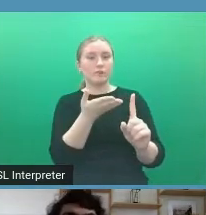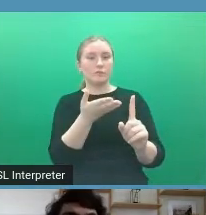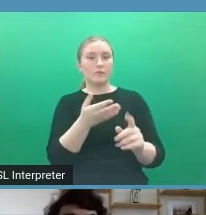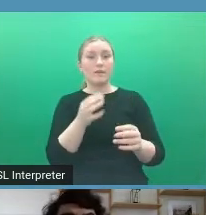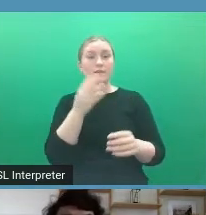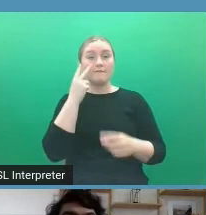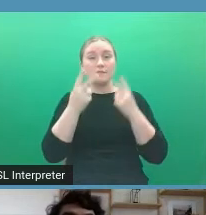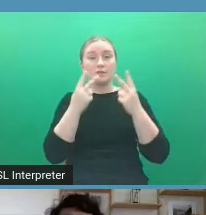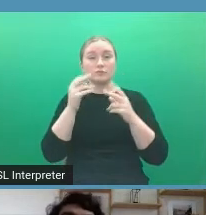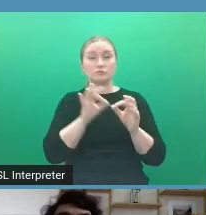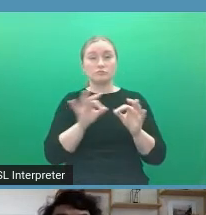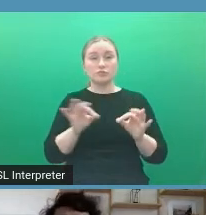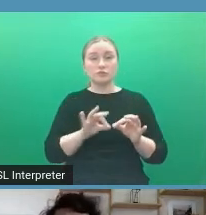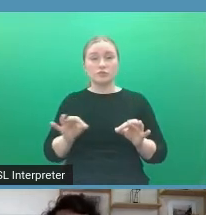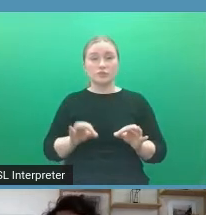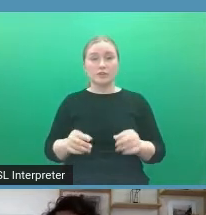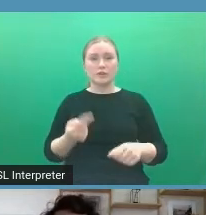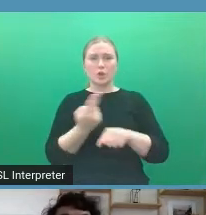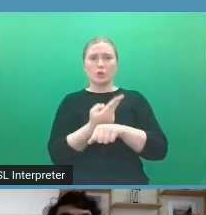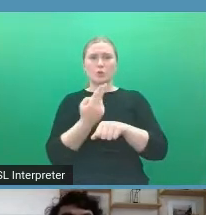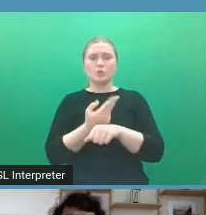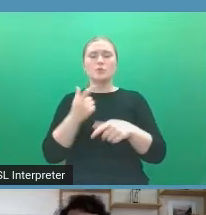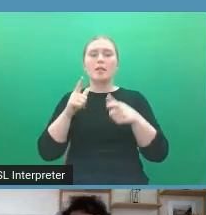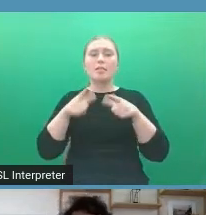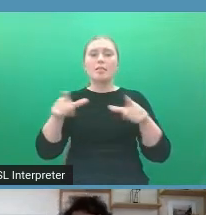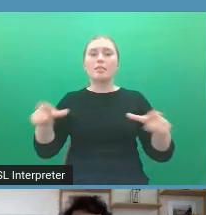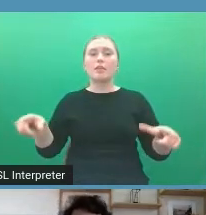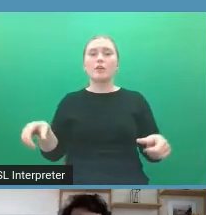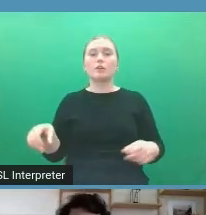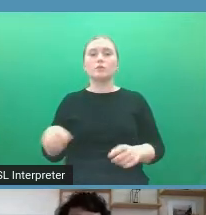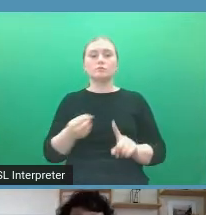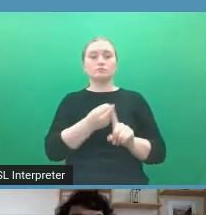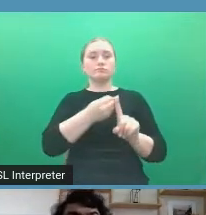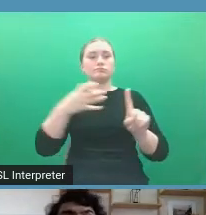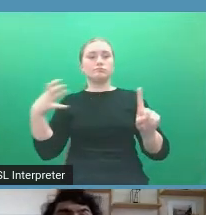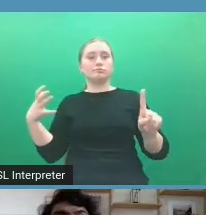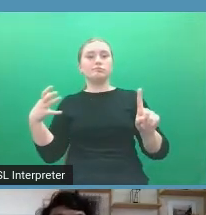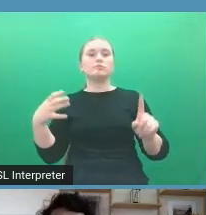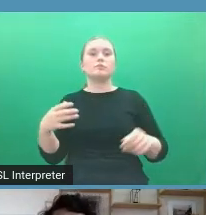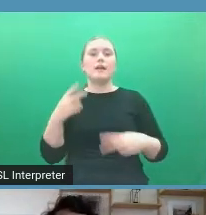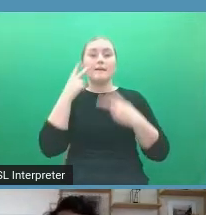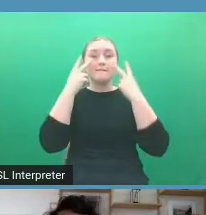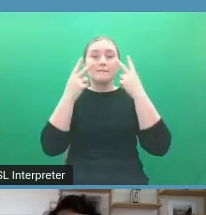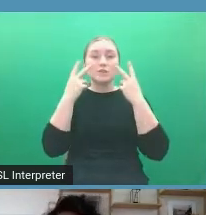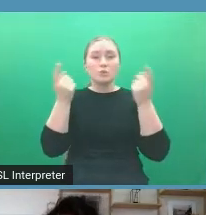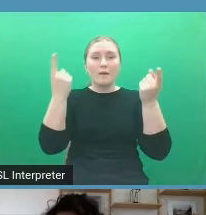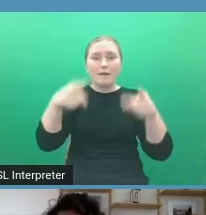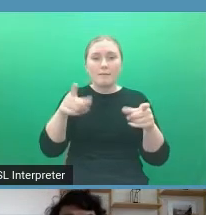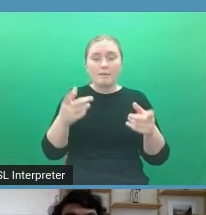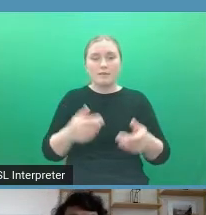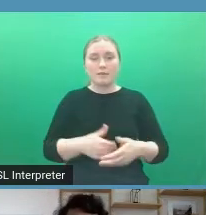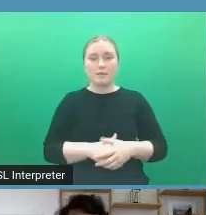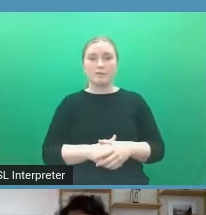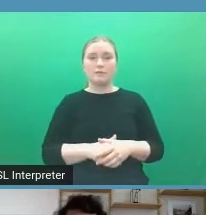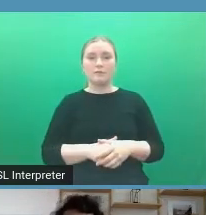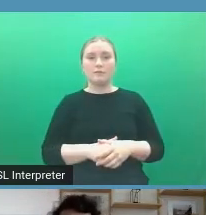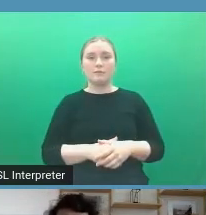use of language to describe what is visually being depicted. And the reason that this is important is